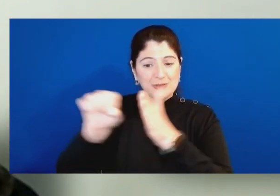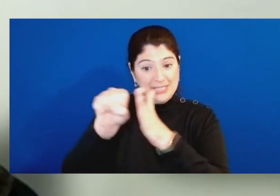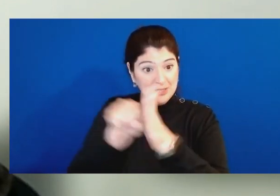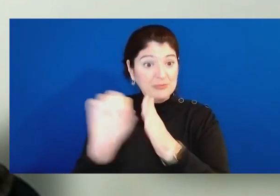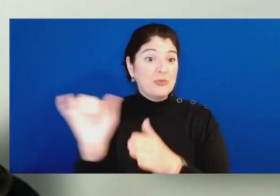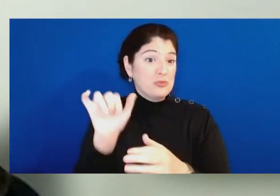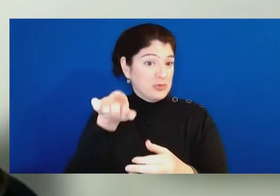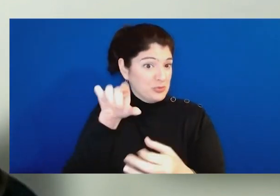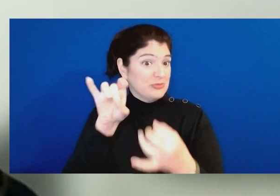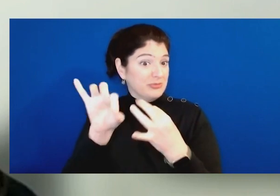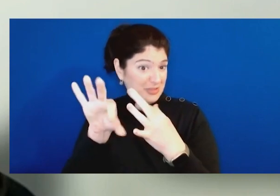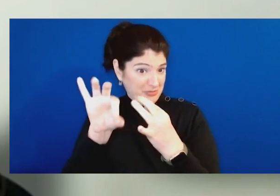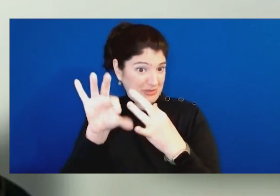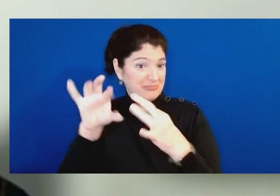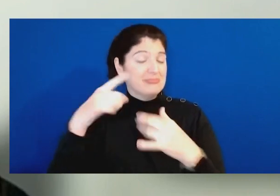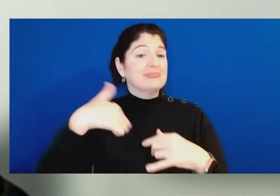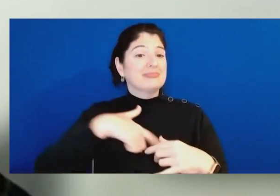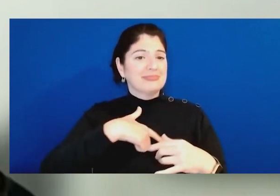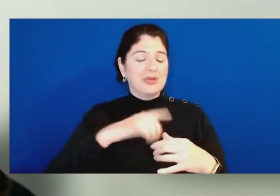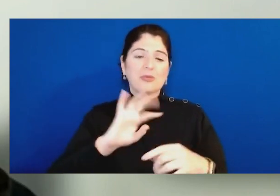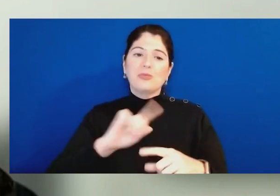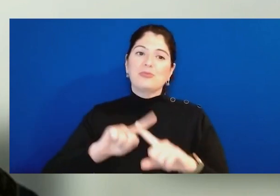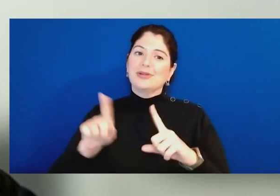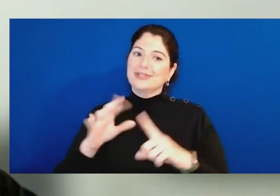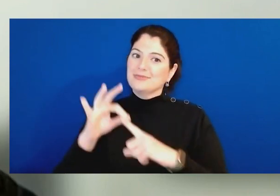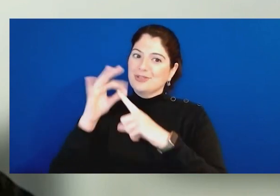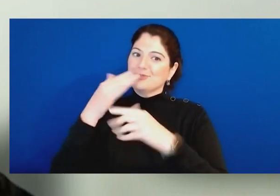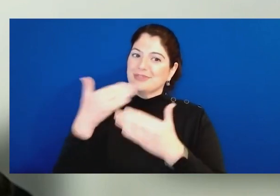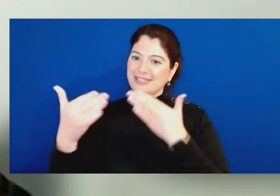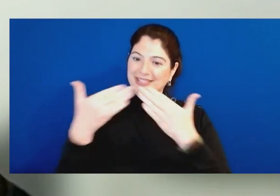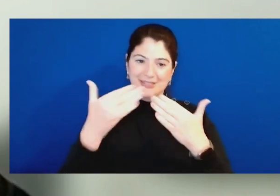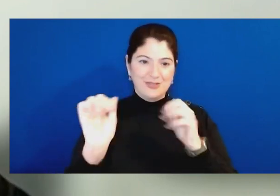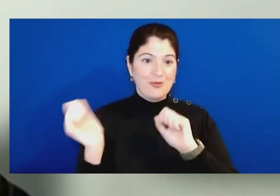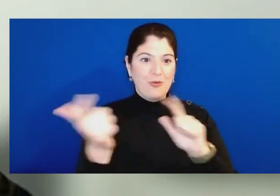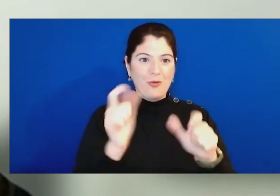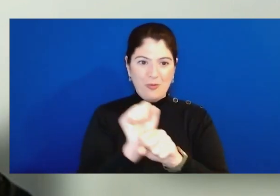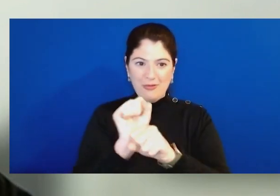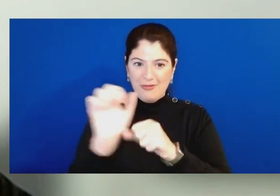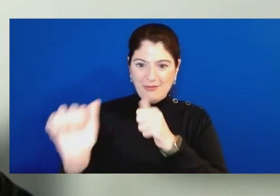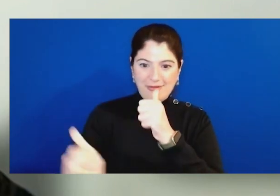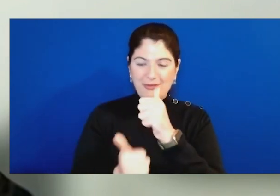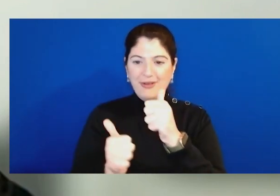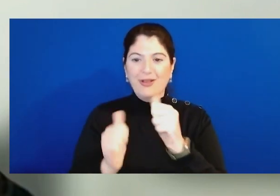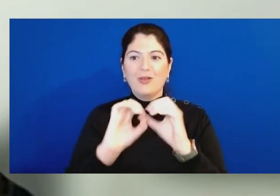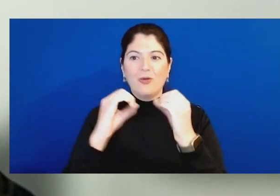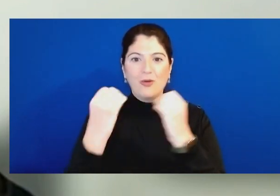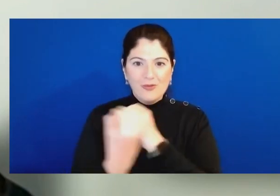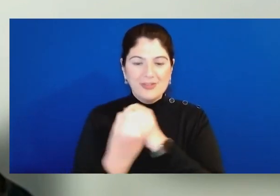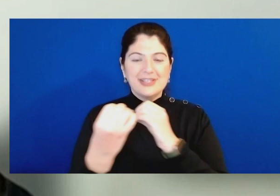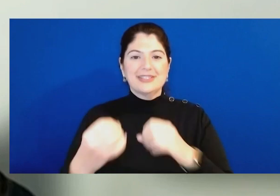I want to give special thanks to all of our colleagues at the Office of General Services, especially the Digital and Media Services Center